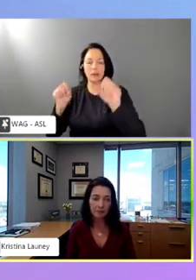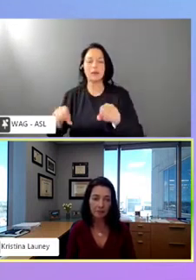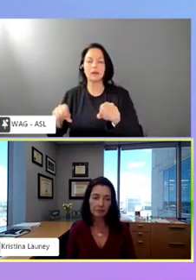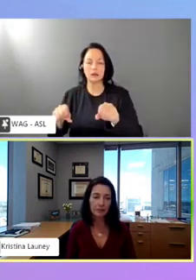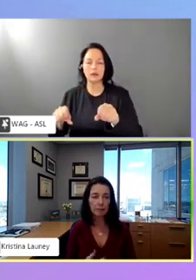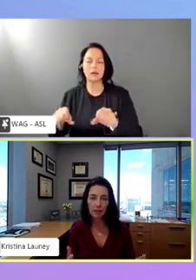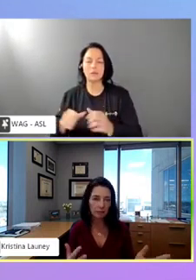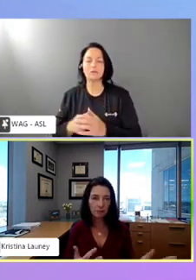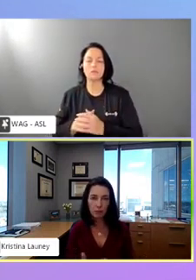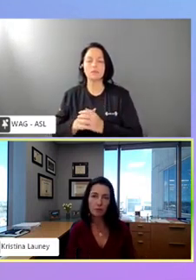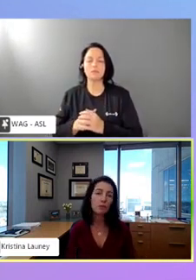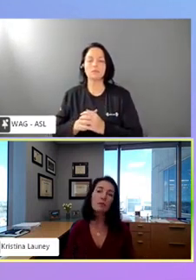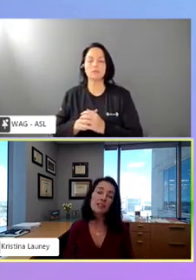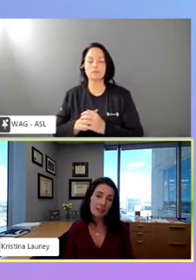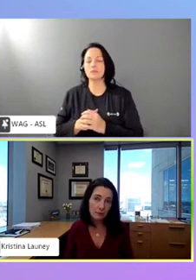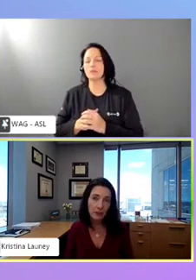what else is probably needed